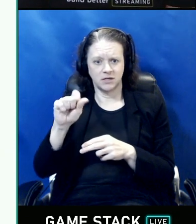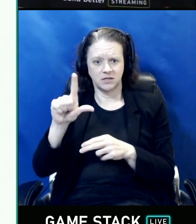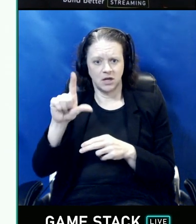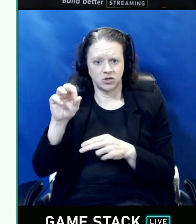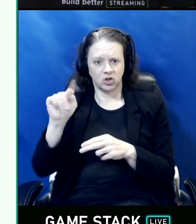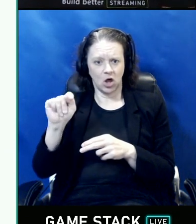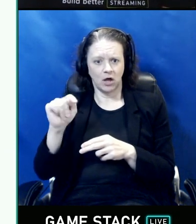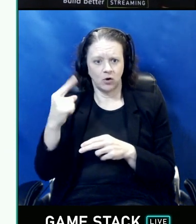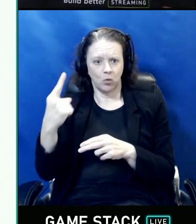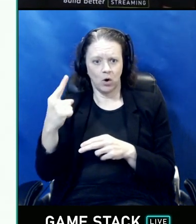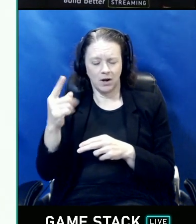of the X button.